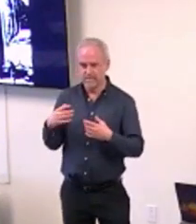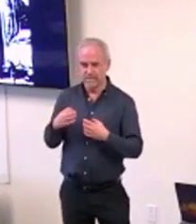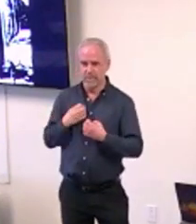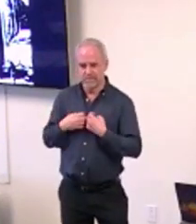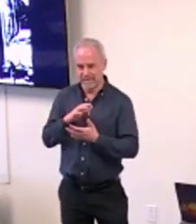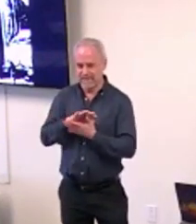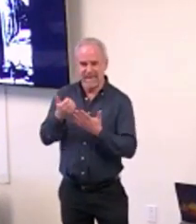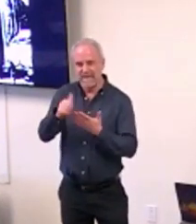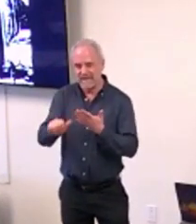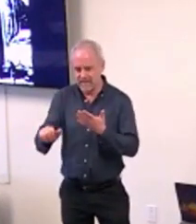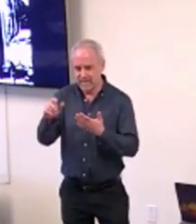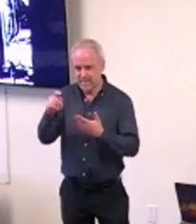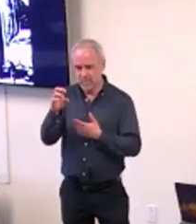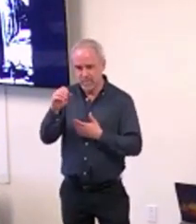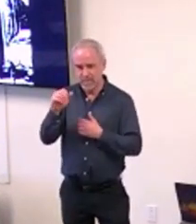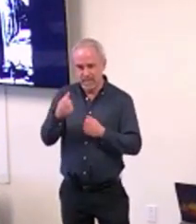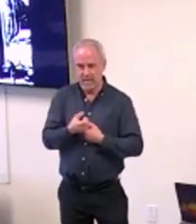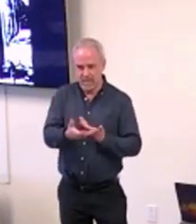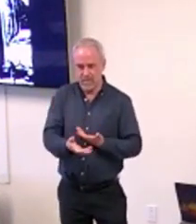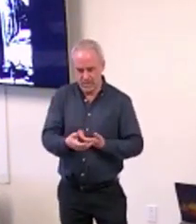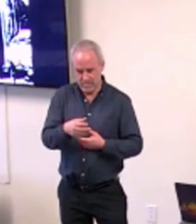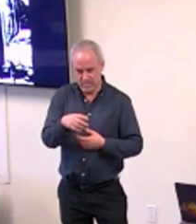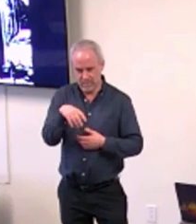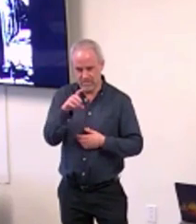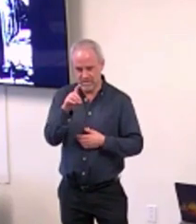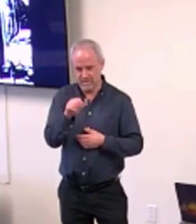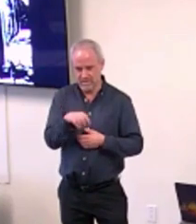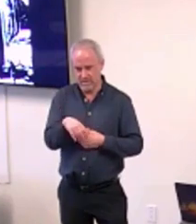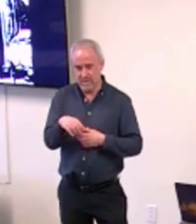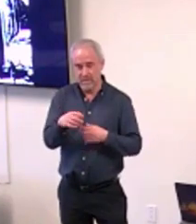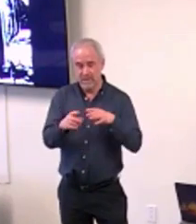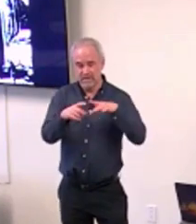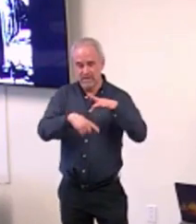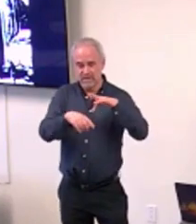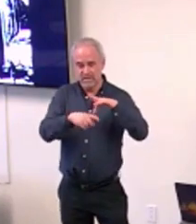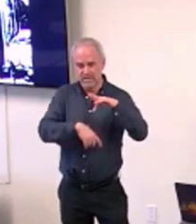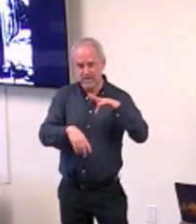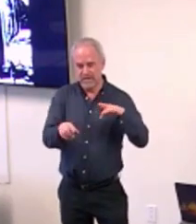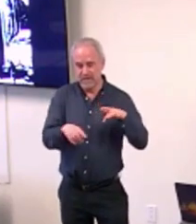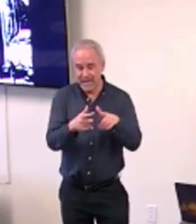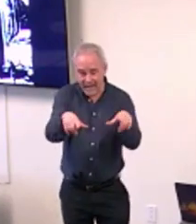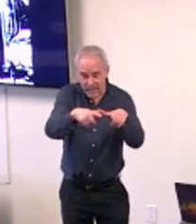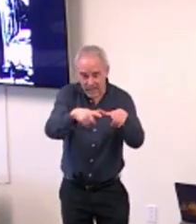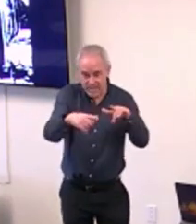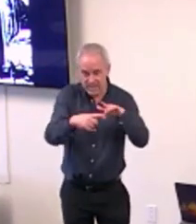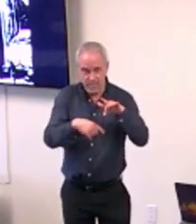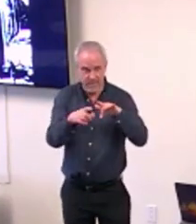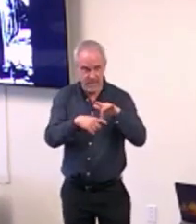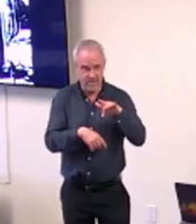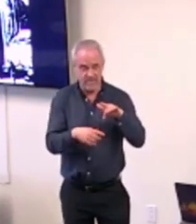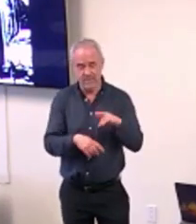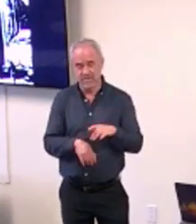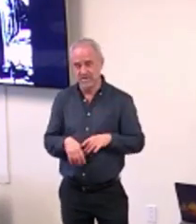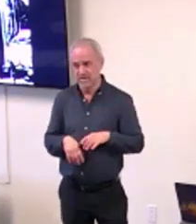So let's think about language deprivation. Deprivation of any of the things that people say you need to survive.